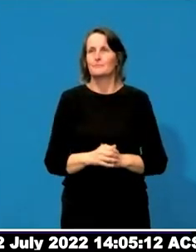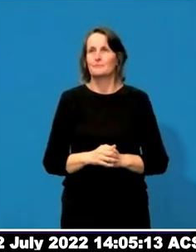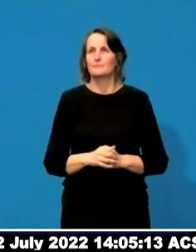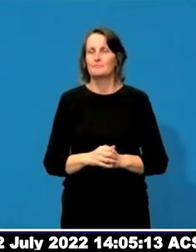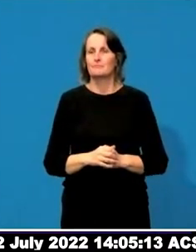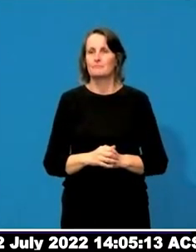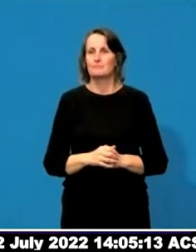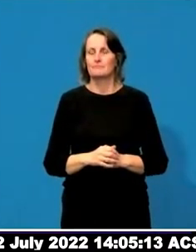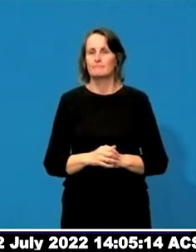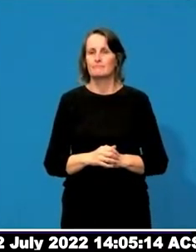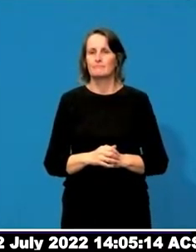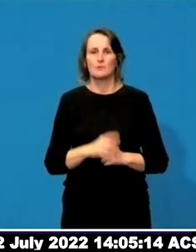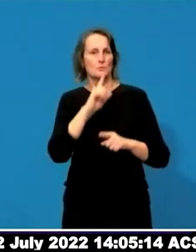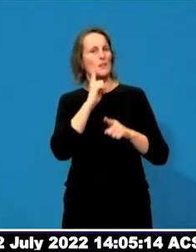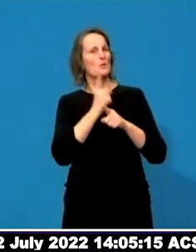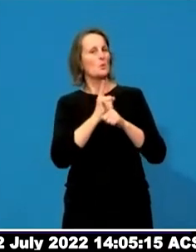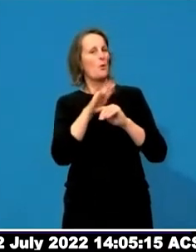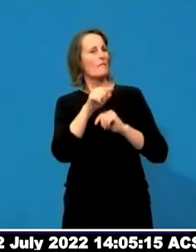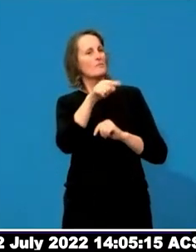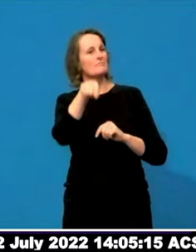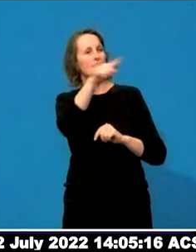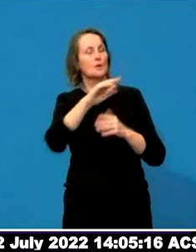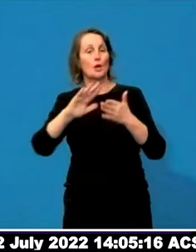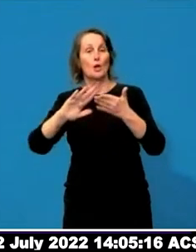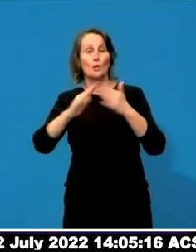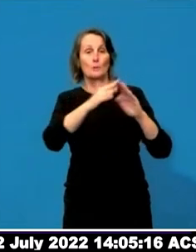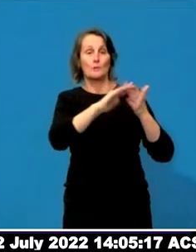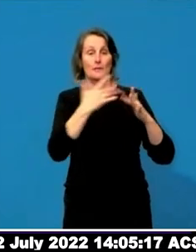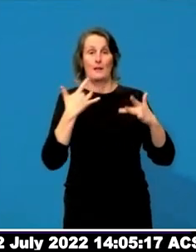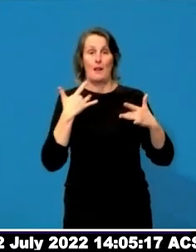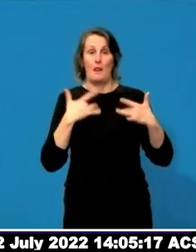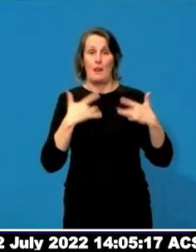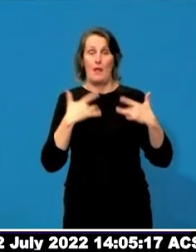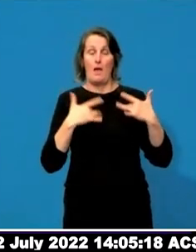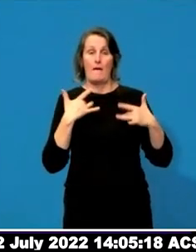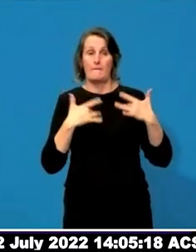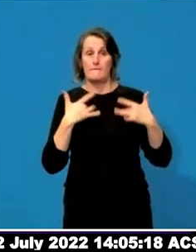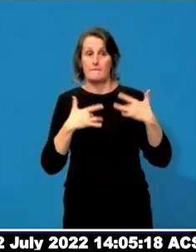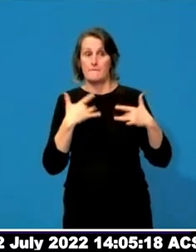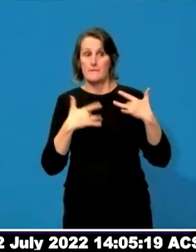or through other outside influences, it impacts on community